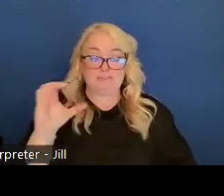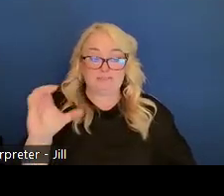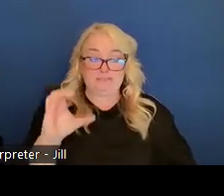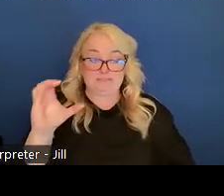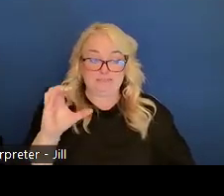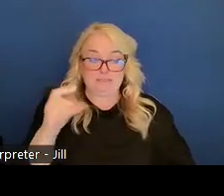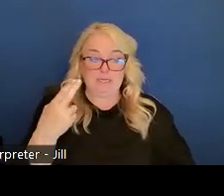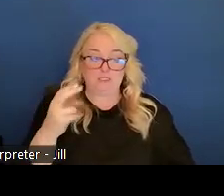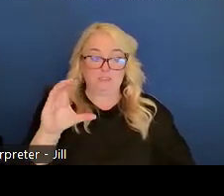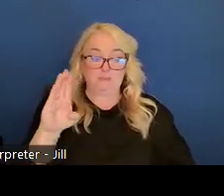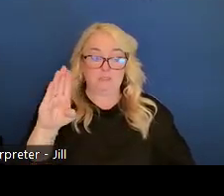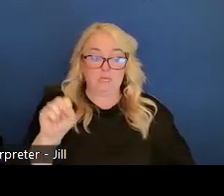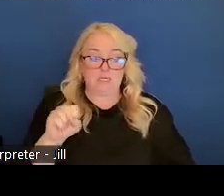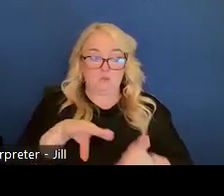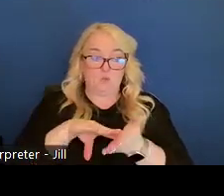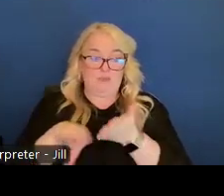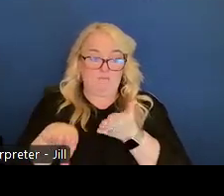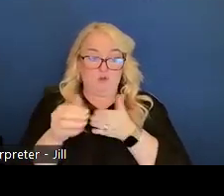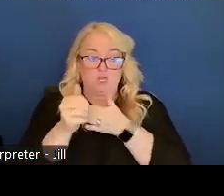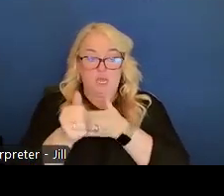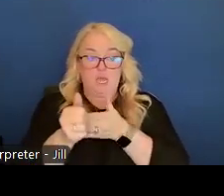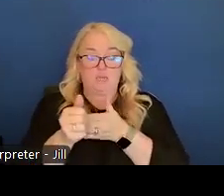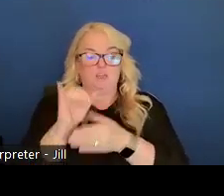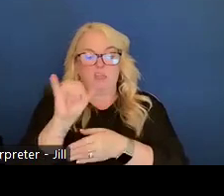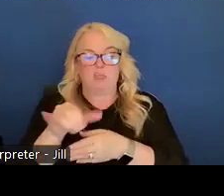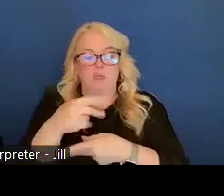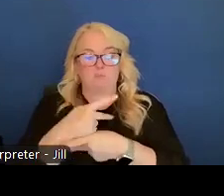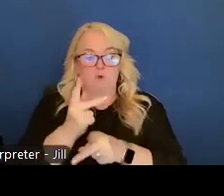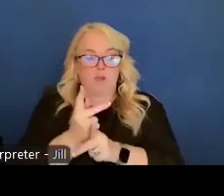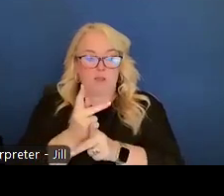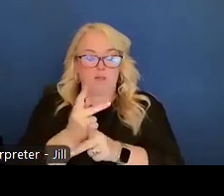HCBS Waiver Guide," which was a product produced in the context